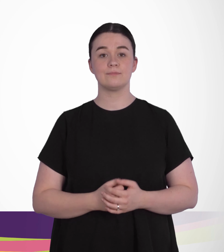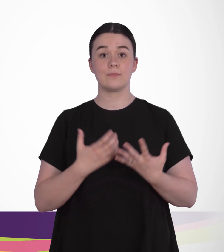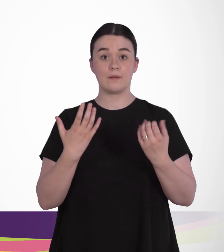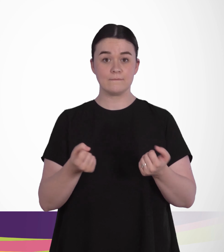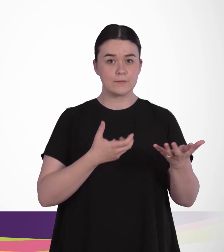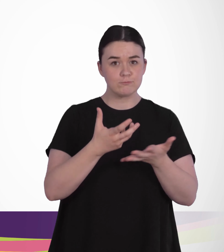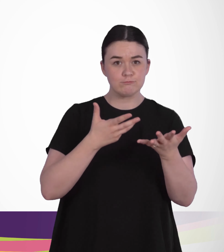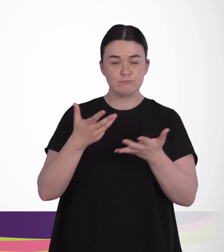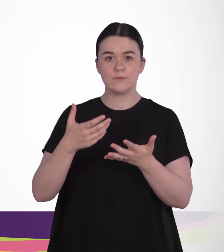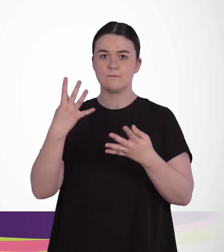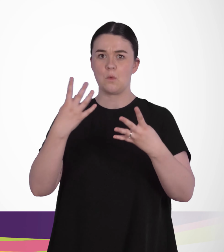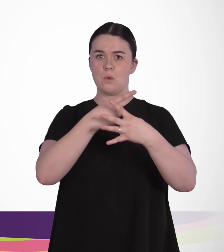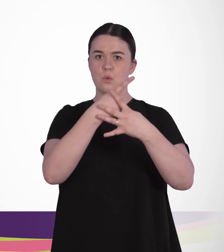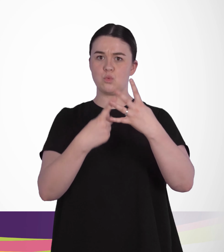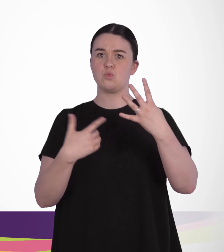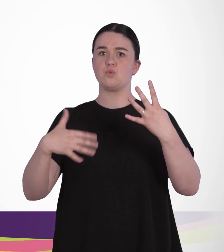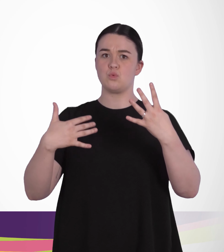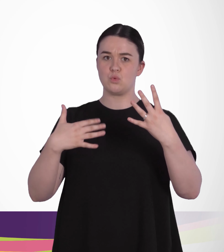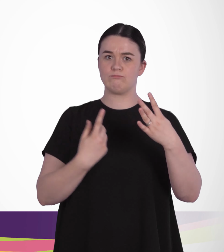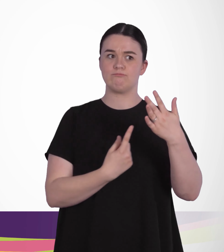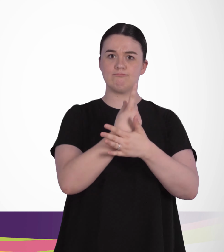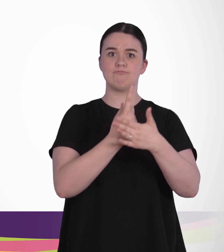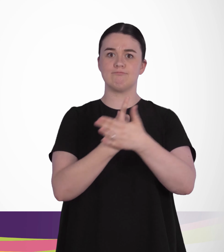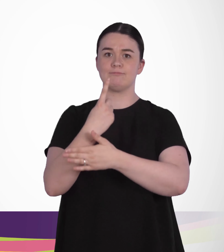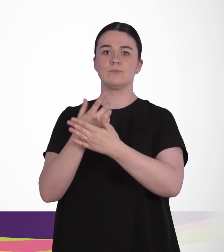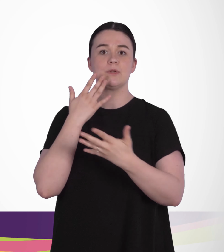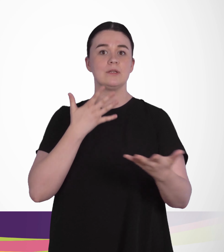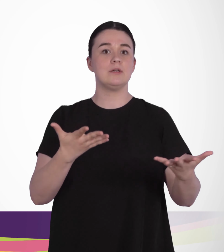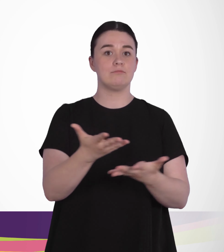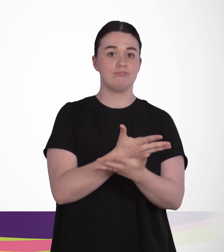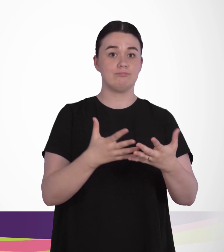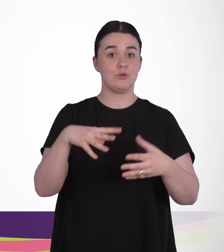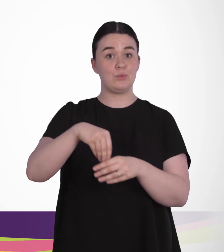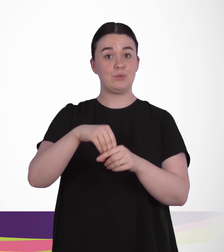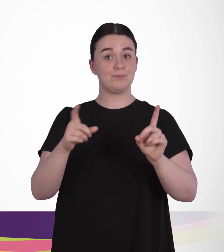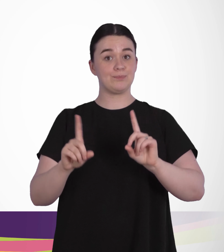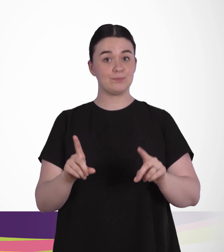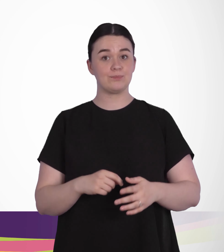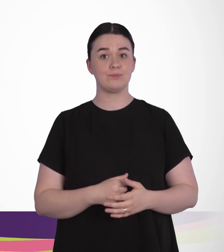Four overarching themes came through the children’s consultation process including: